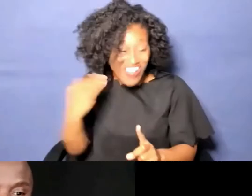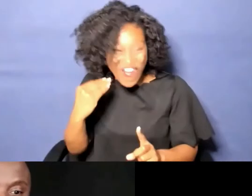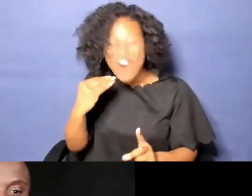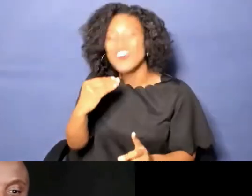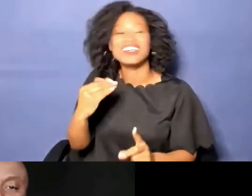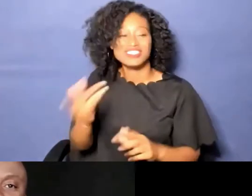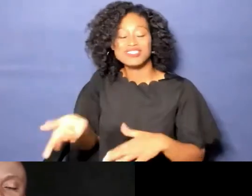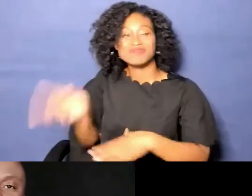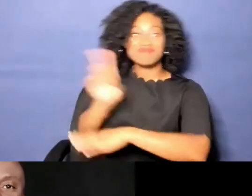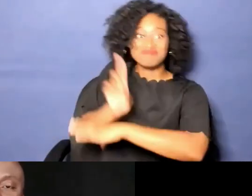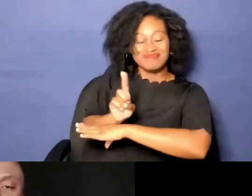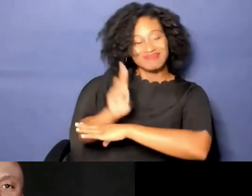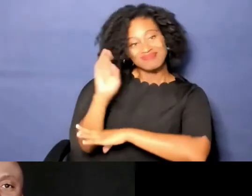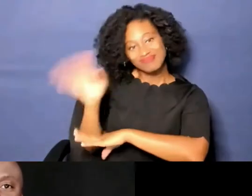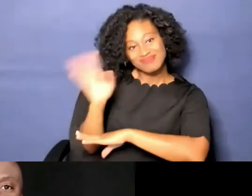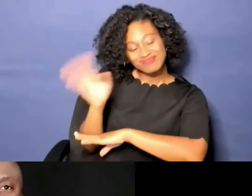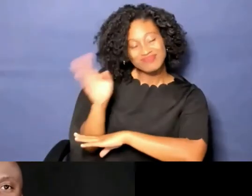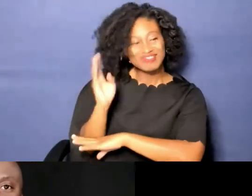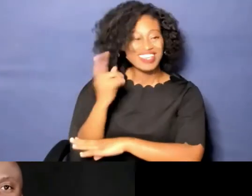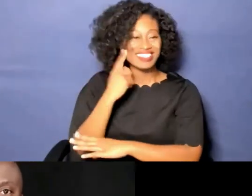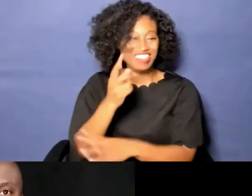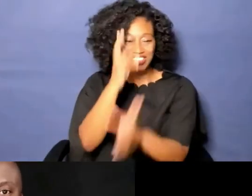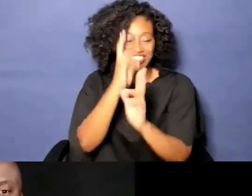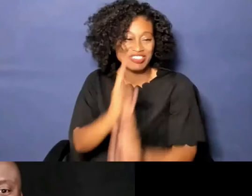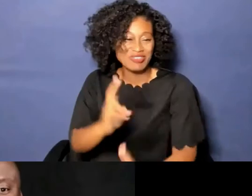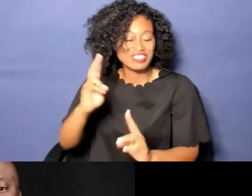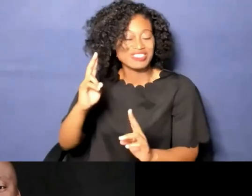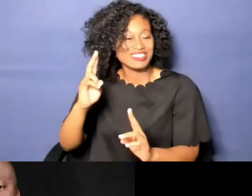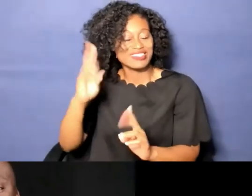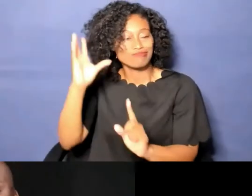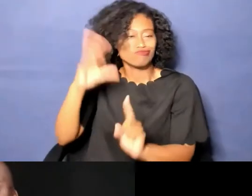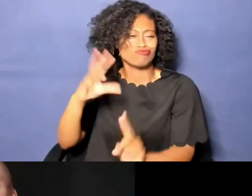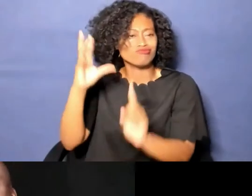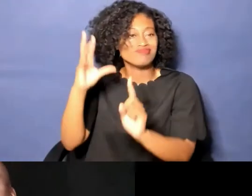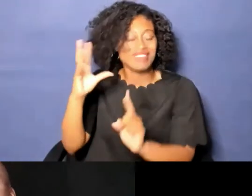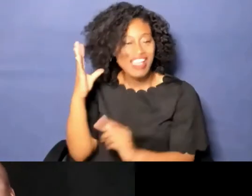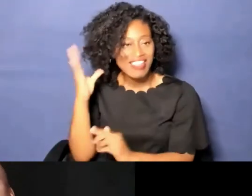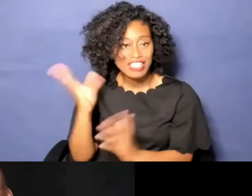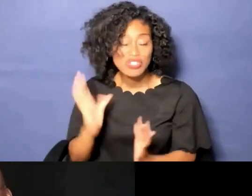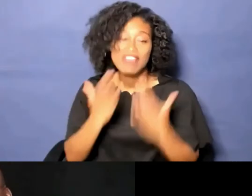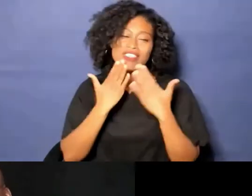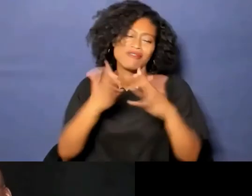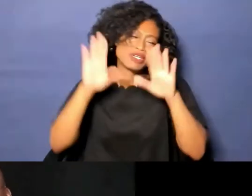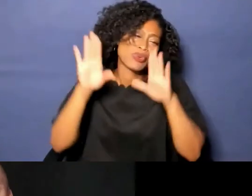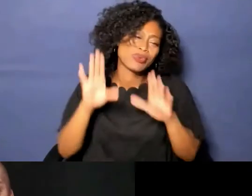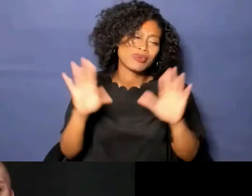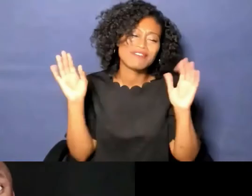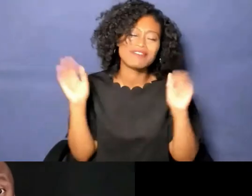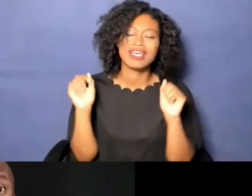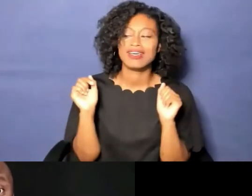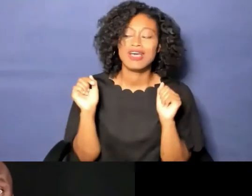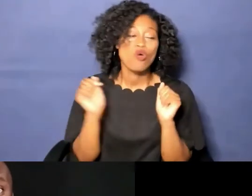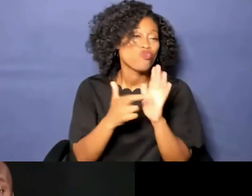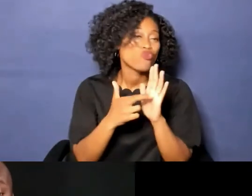and thank you for being such a terrific role model, mentor, collaboratory, supporter, and most importantly, friend.